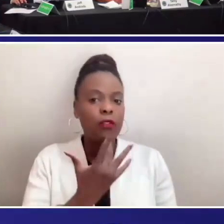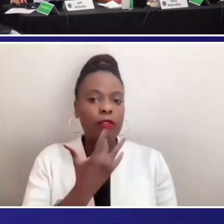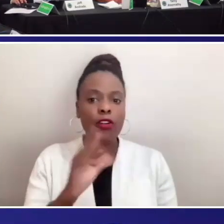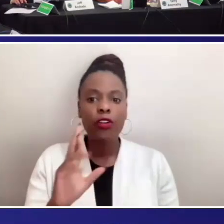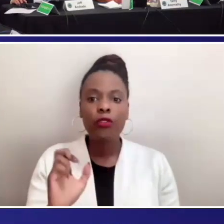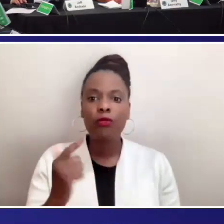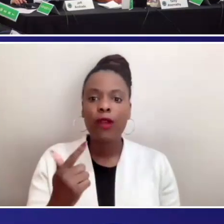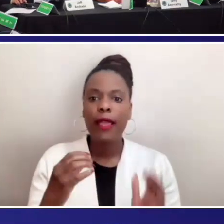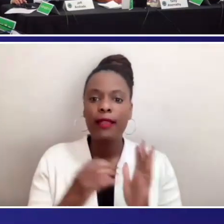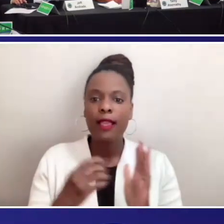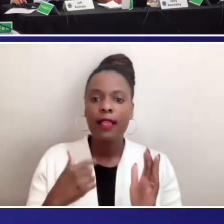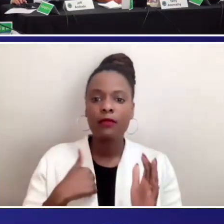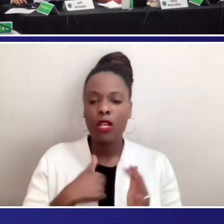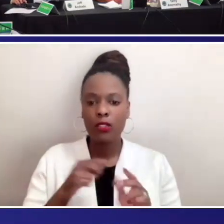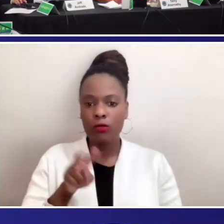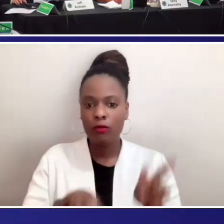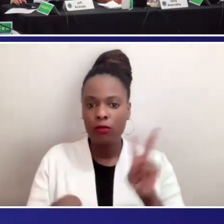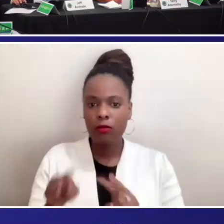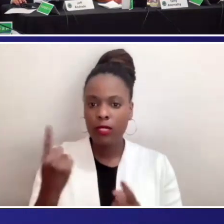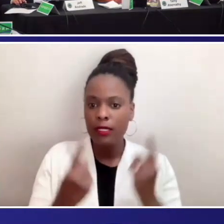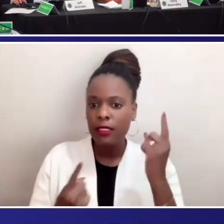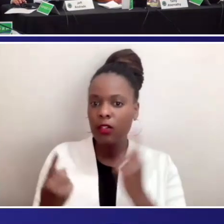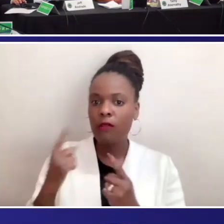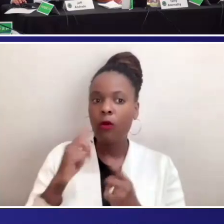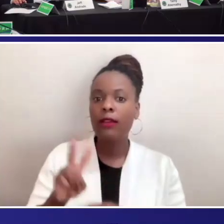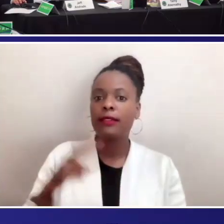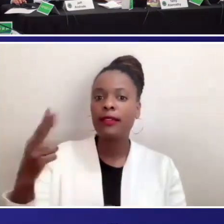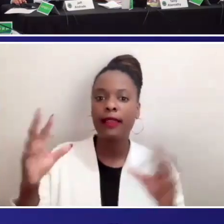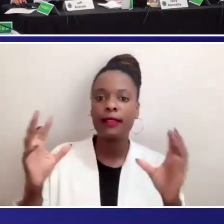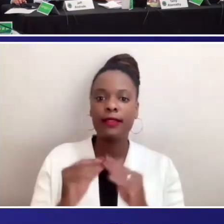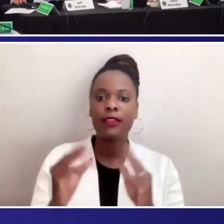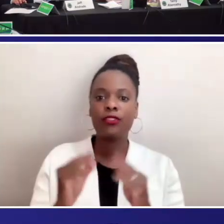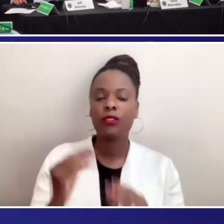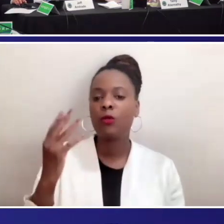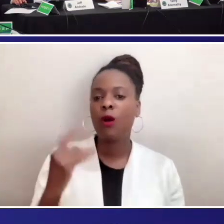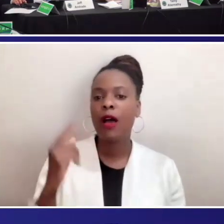consider for the second session on this, because theoretically, we're trying to stay